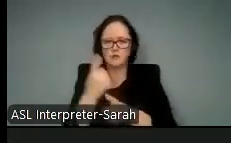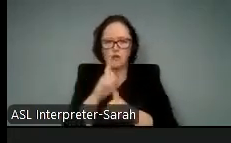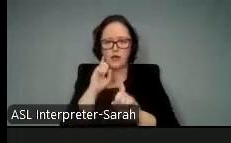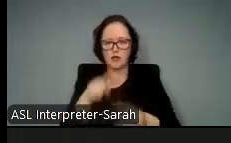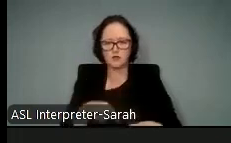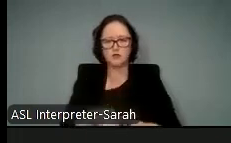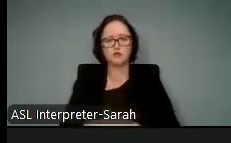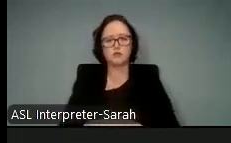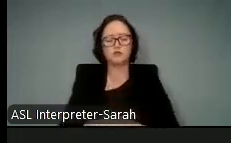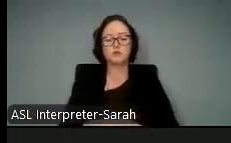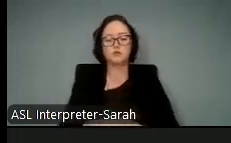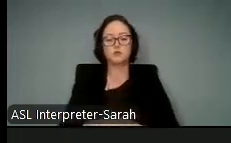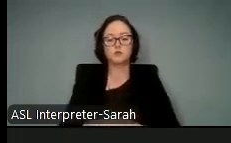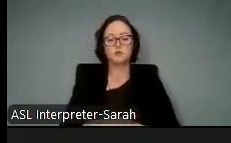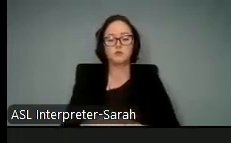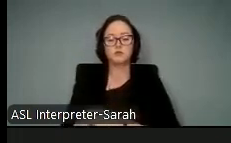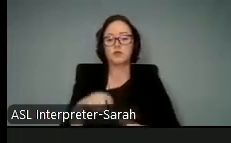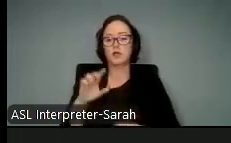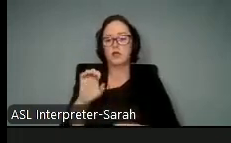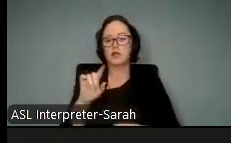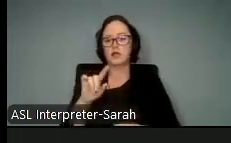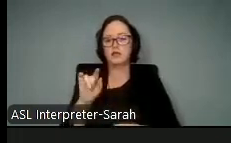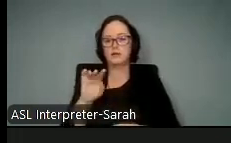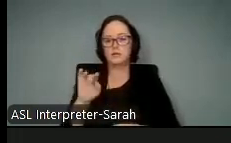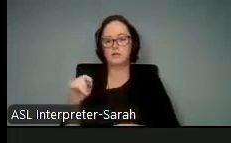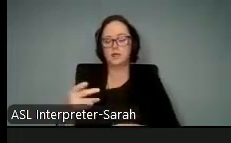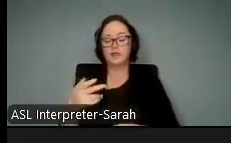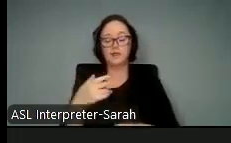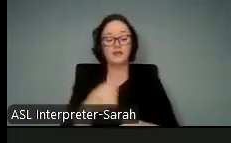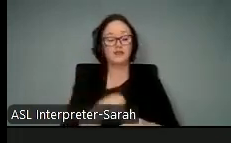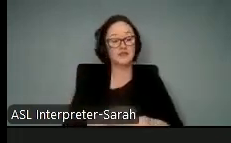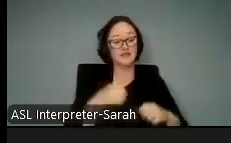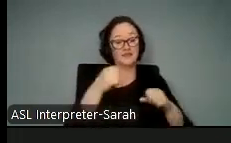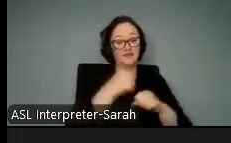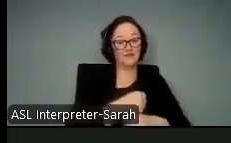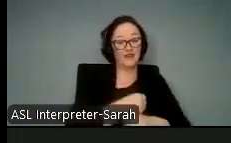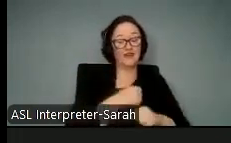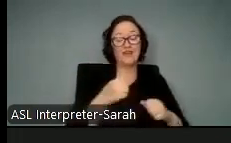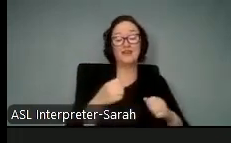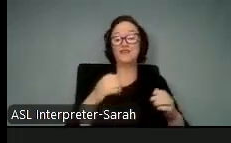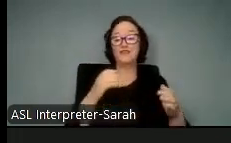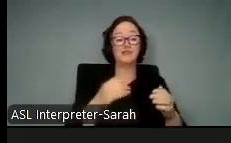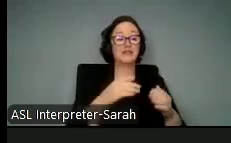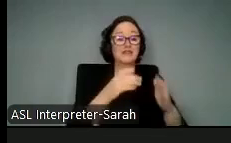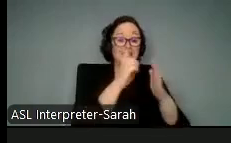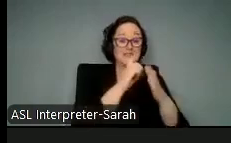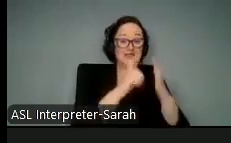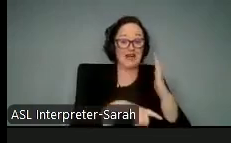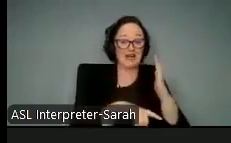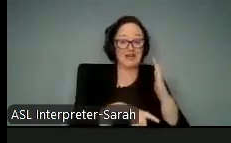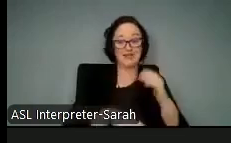The fight of design versus accessibility is such a struggle. You've come to the right place